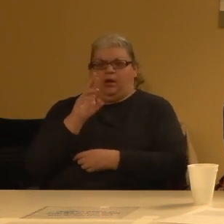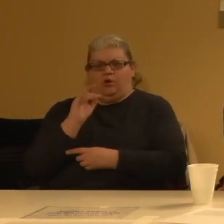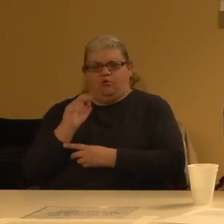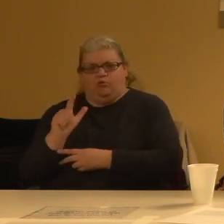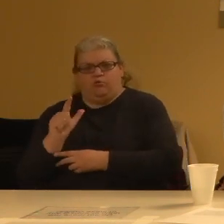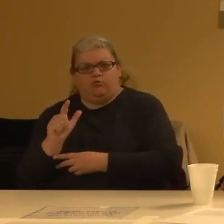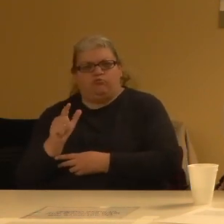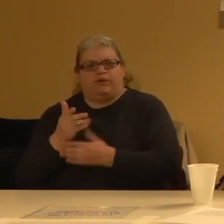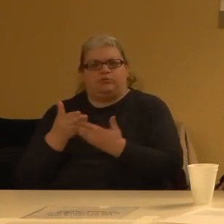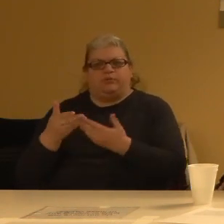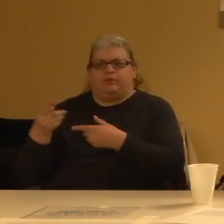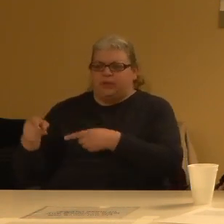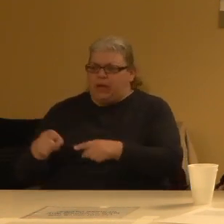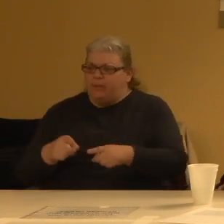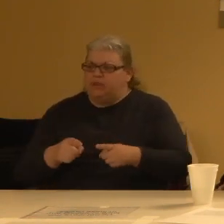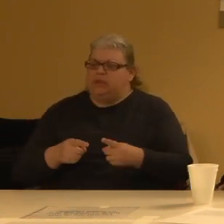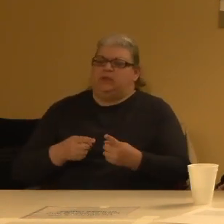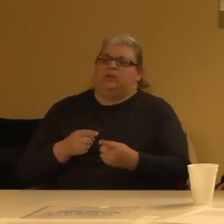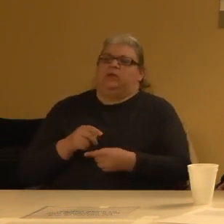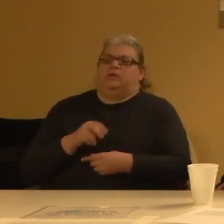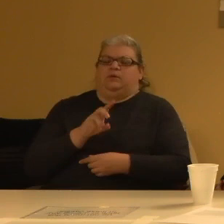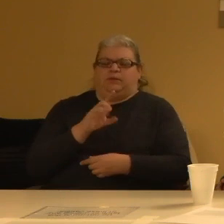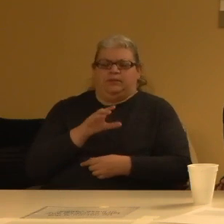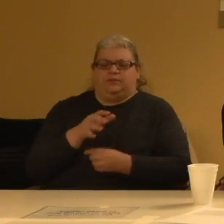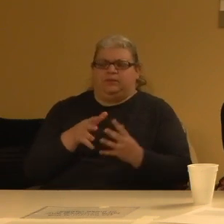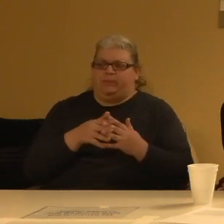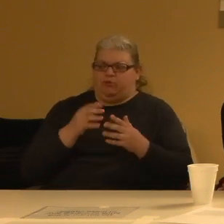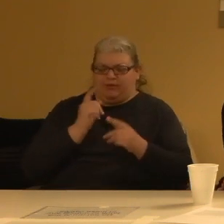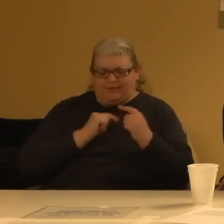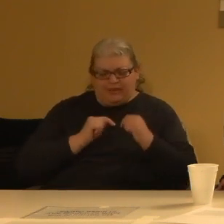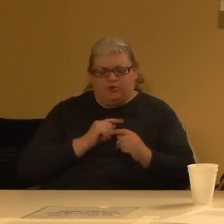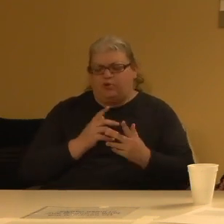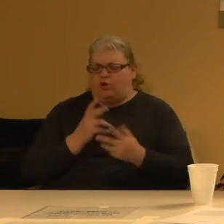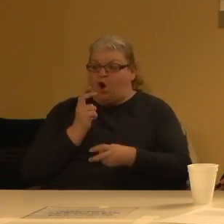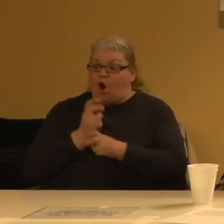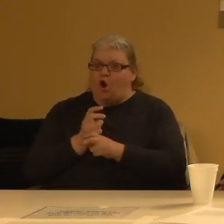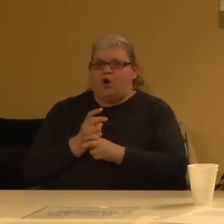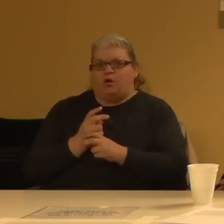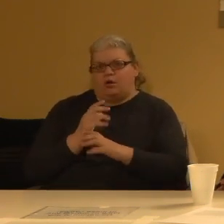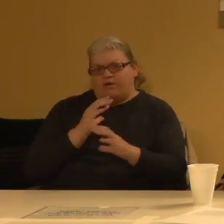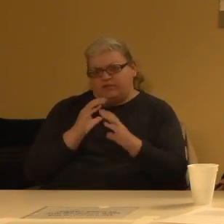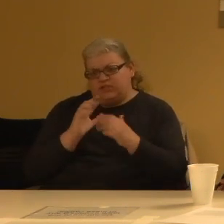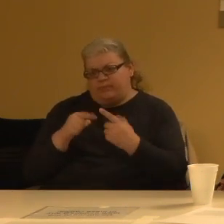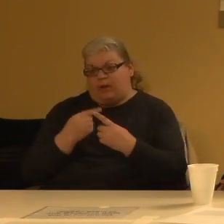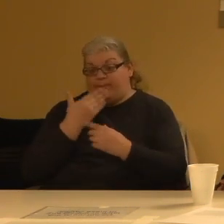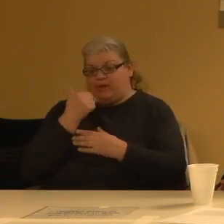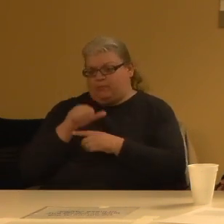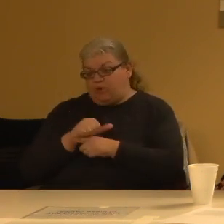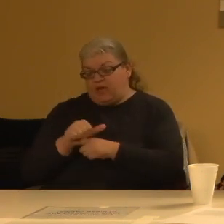and really hard conversations about best practices. That's a really tricky place to be.